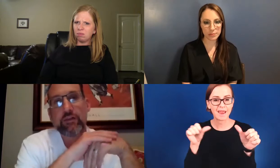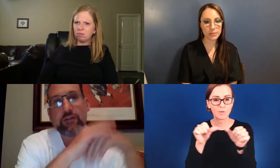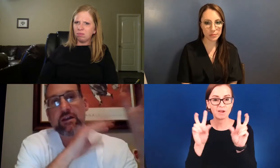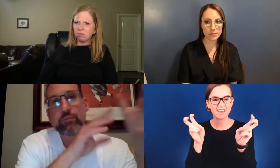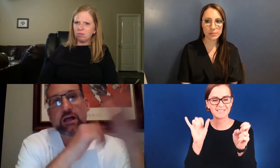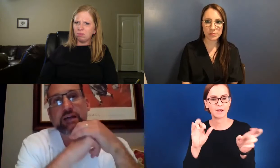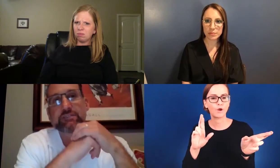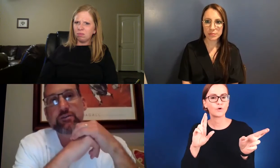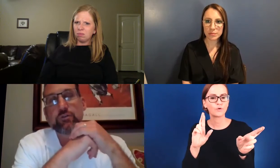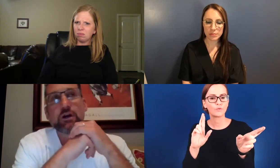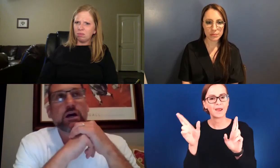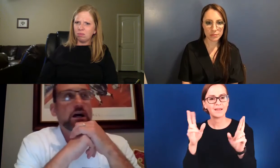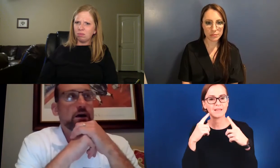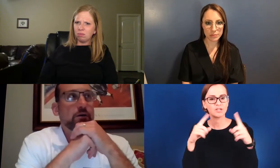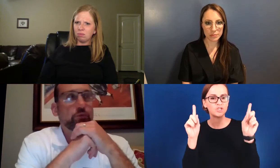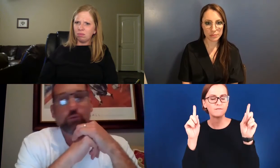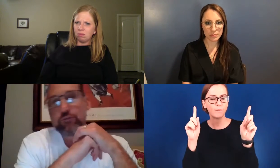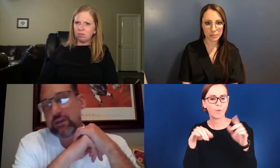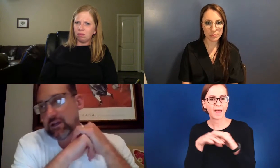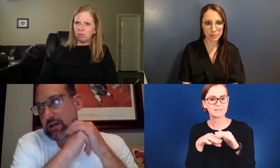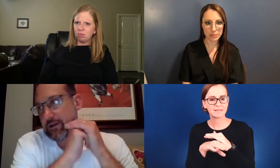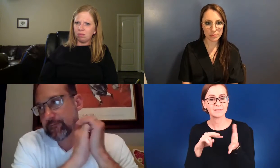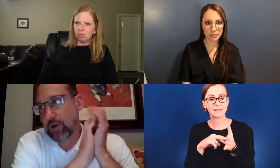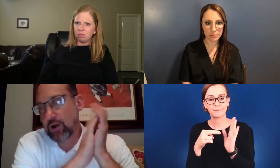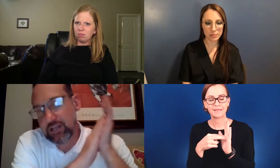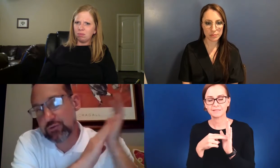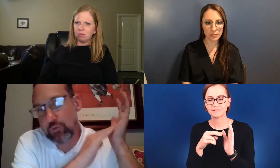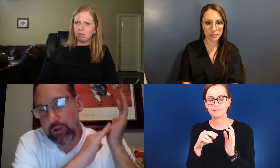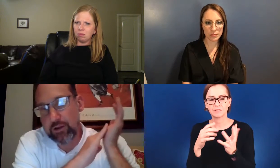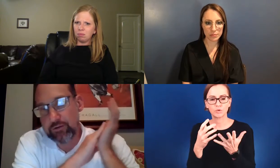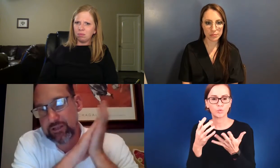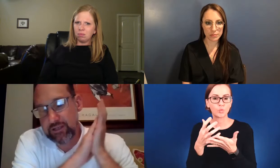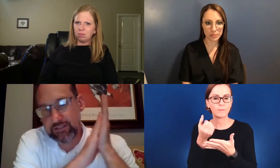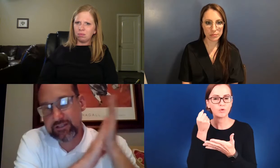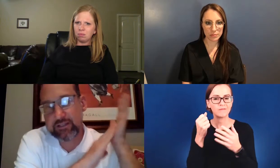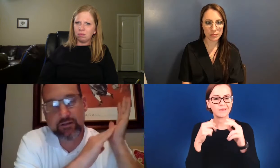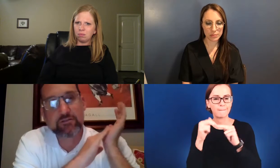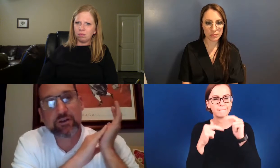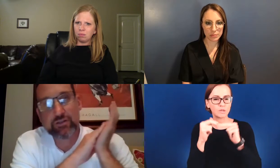And that applies to removing architectural barriers in existing construction.